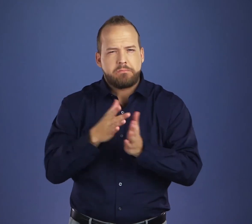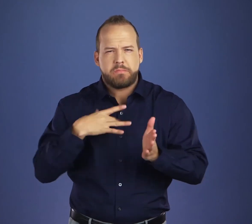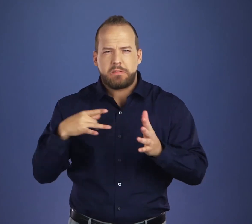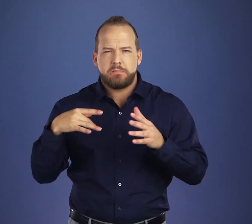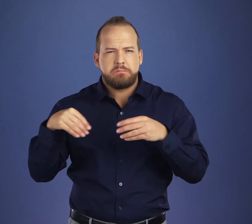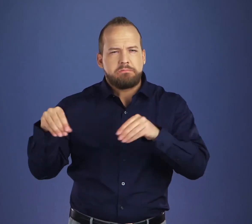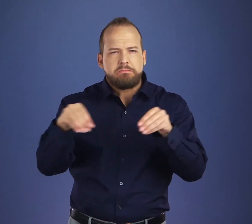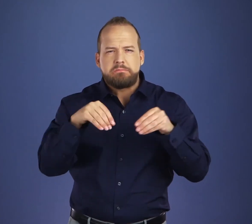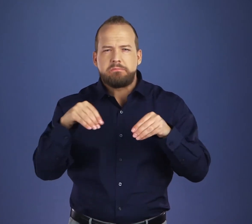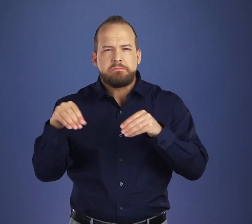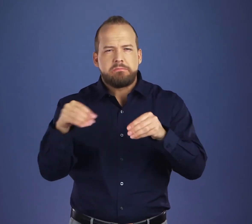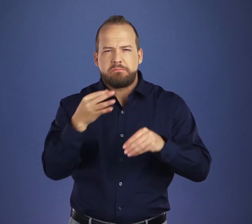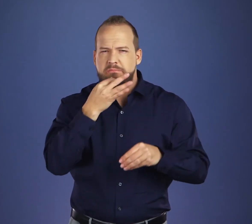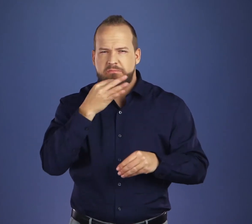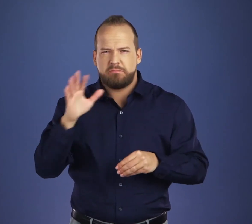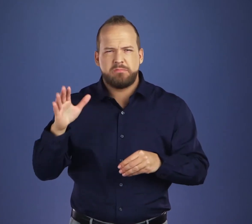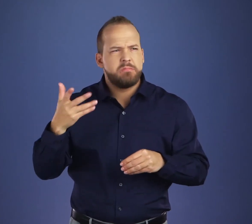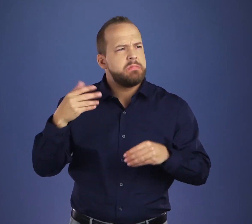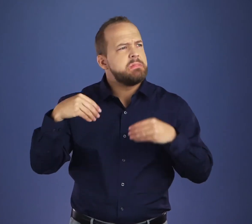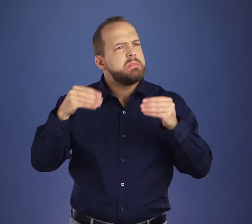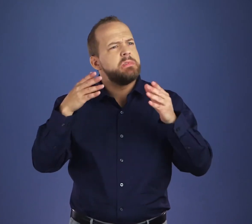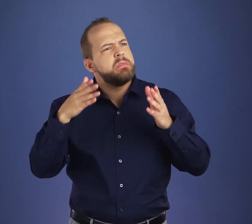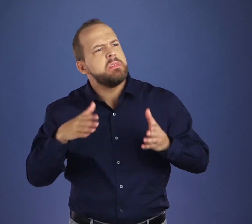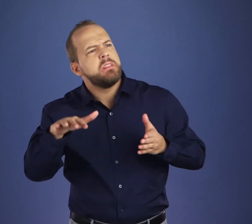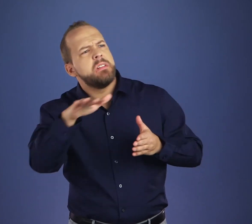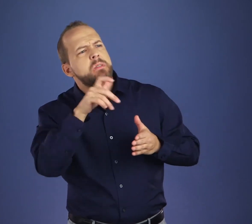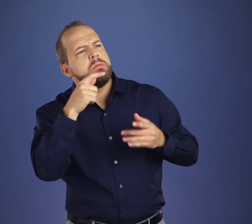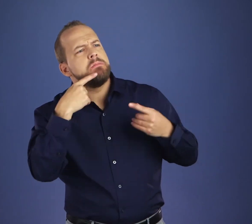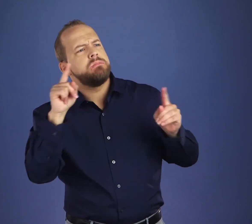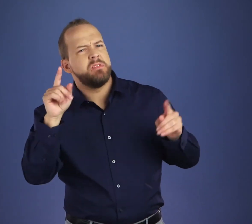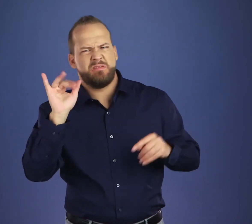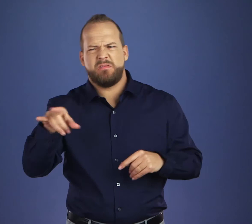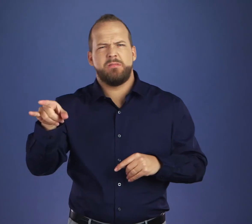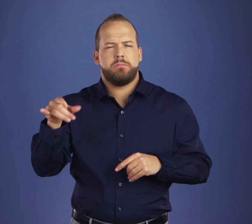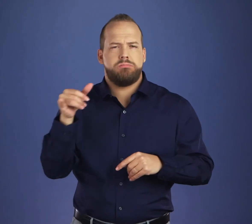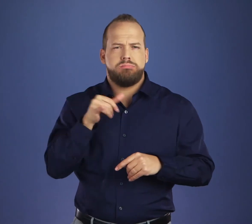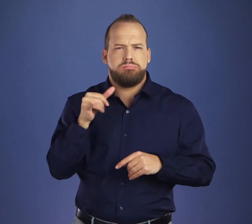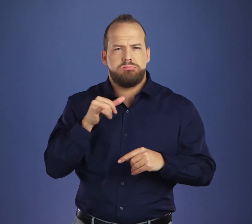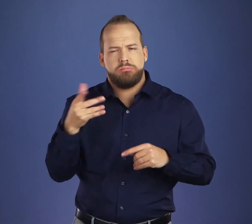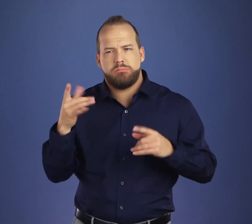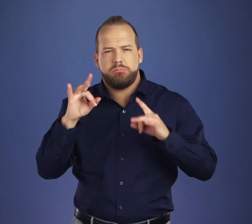a salesman we shall call Ed. A power driver, this one,